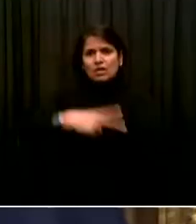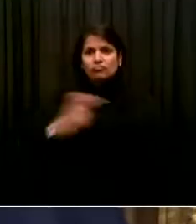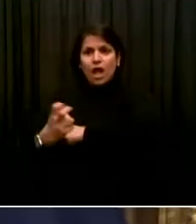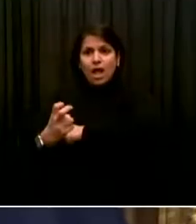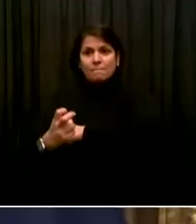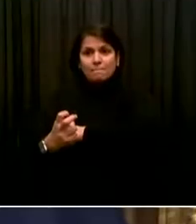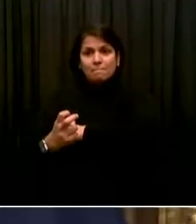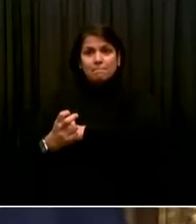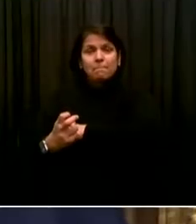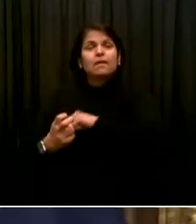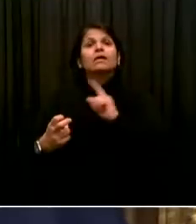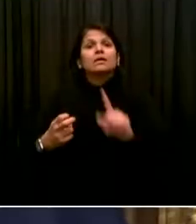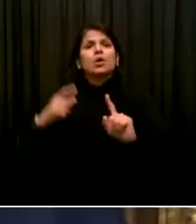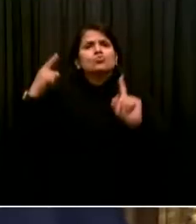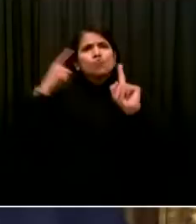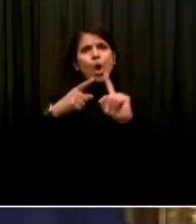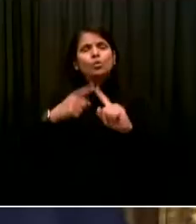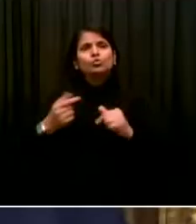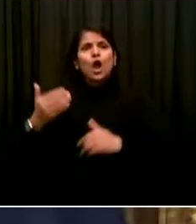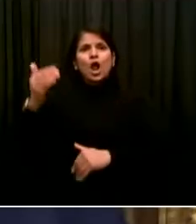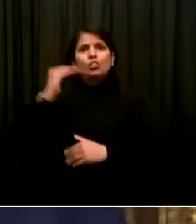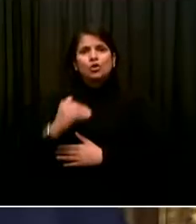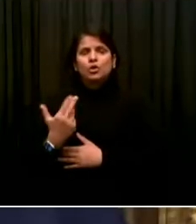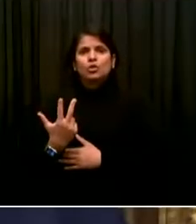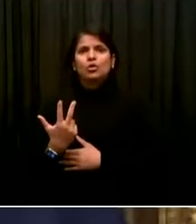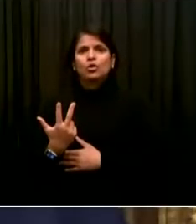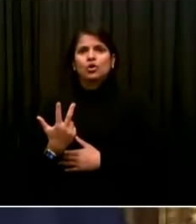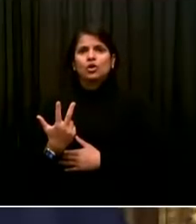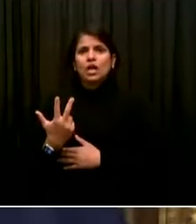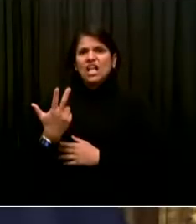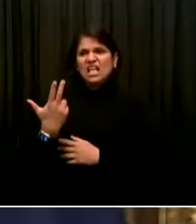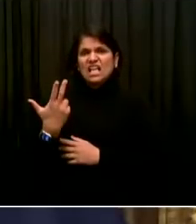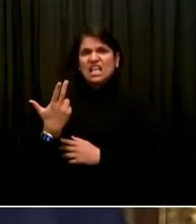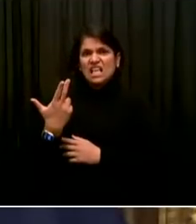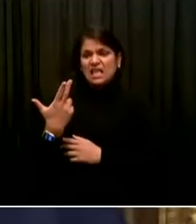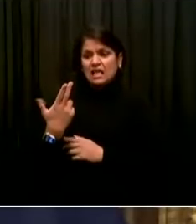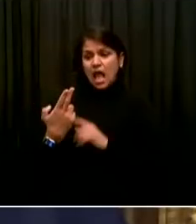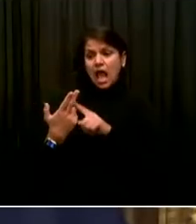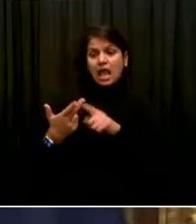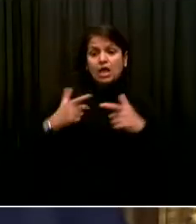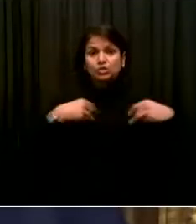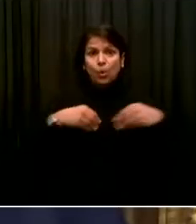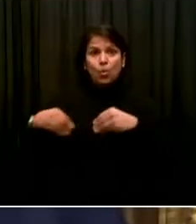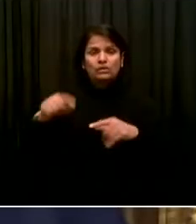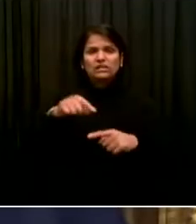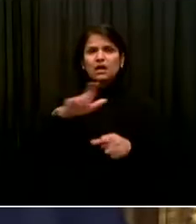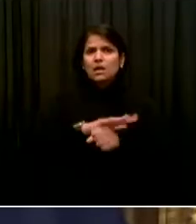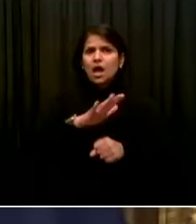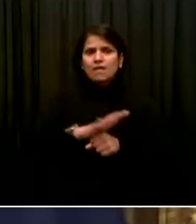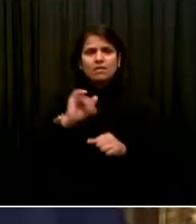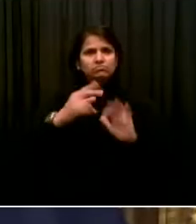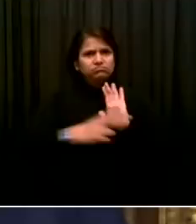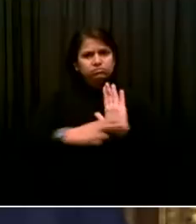WE WANT TO MOVE THAT NUMBER TO 3. IF YOU ARE IN POSSESSION OF 3 OR MORE GUNS THIS SHOULD BE